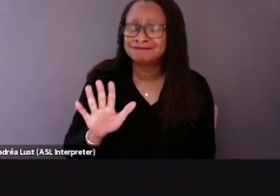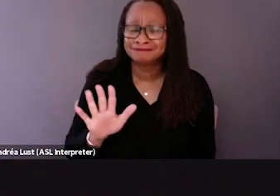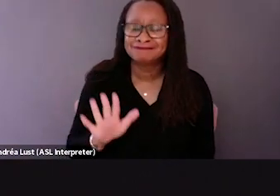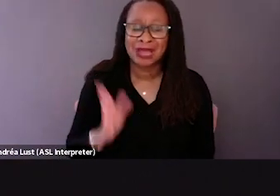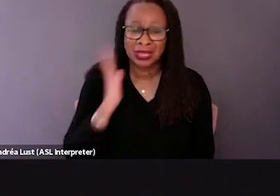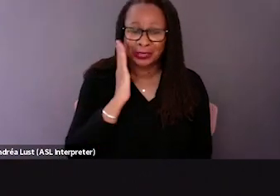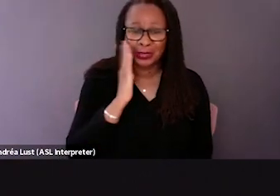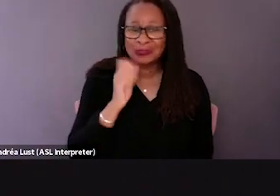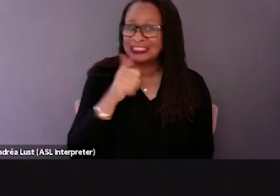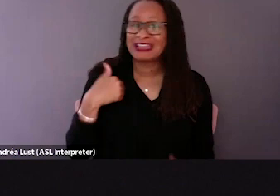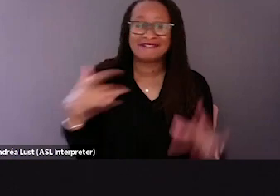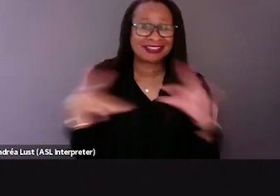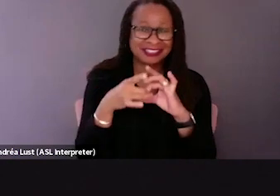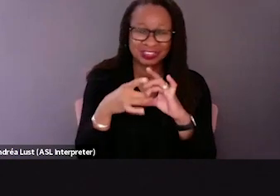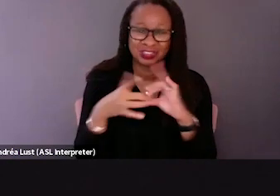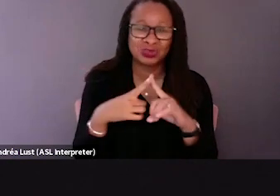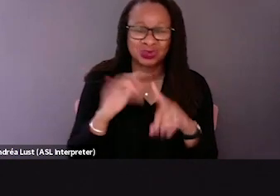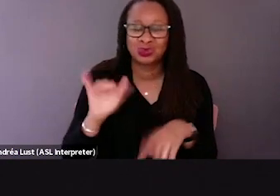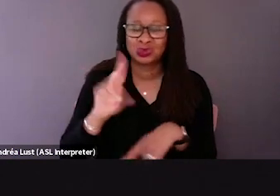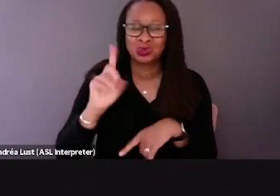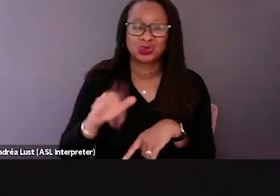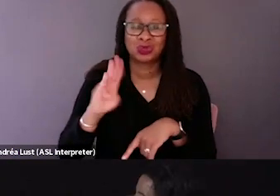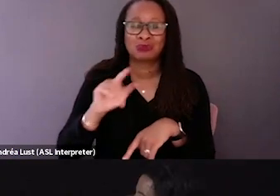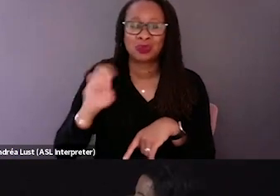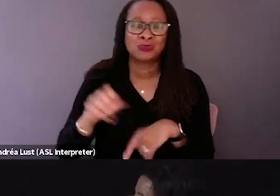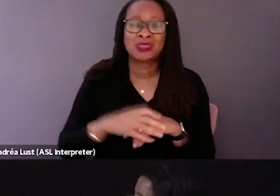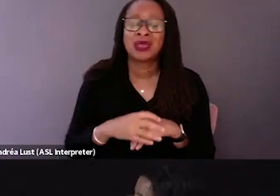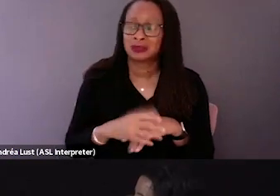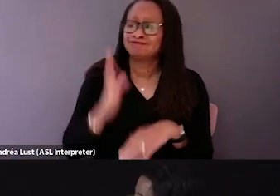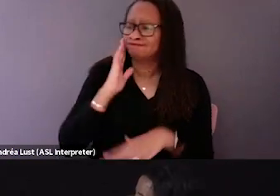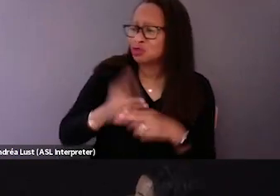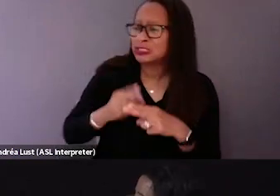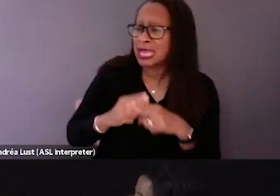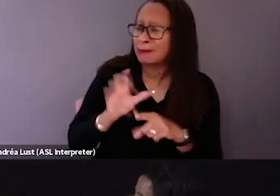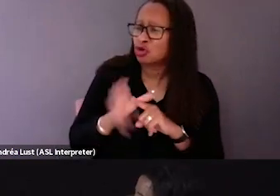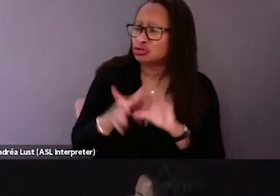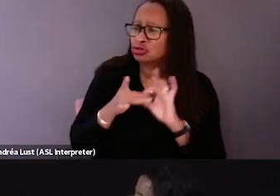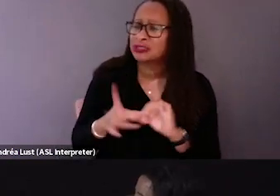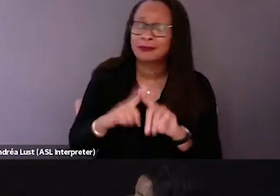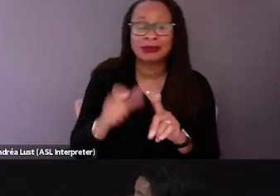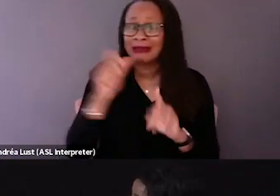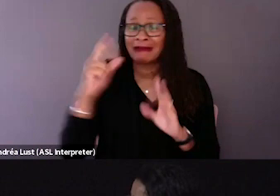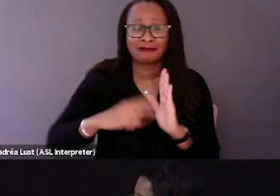who didn't have a connection. Knew the name and sort of knew the cultural context, but hadn't read the books.